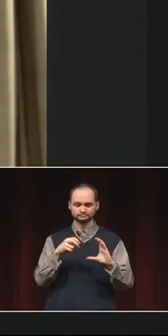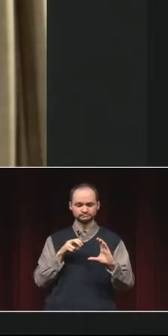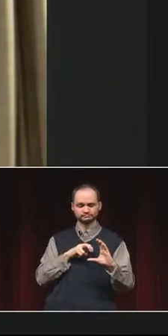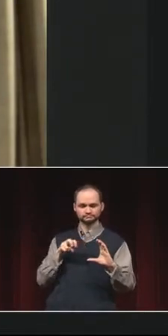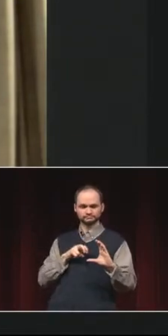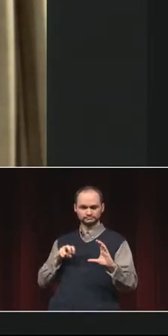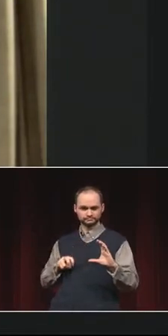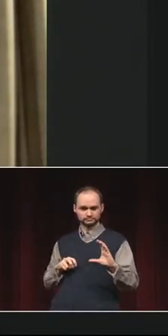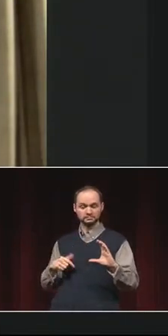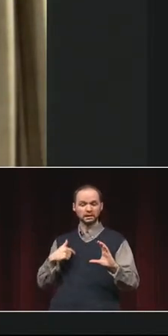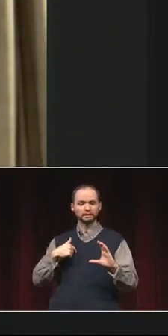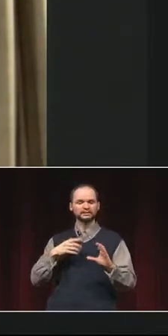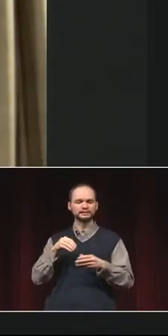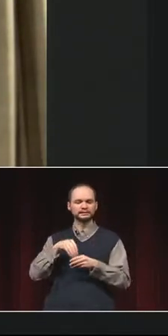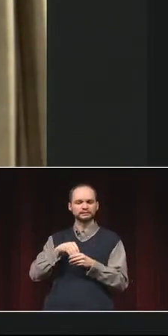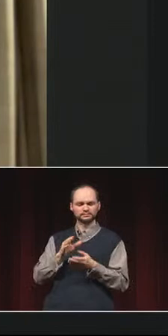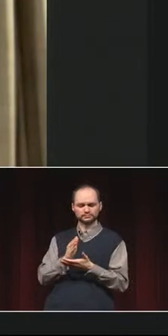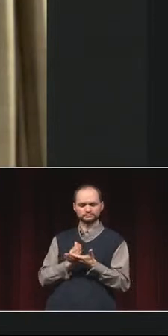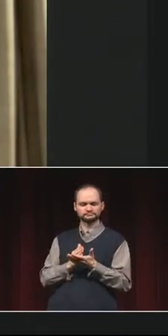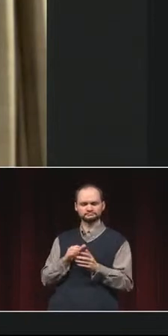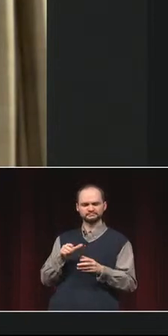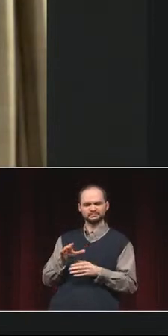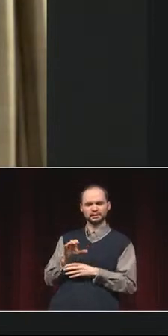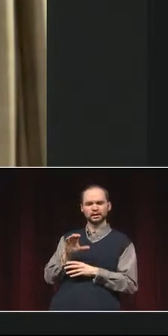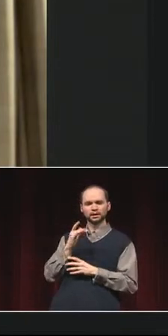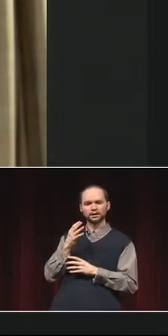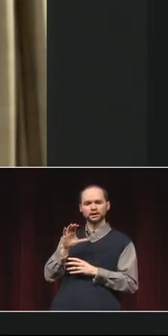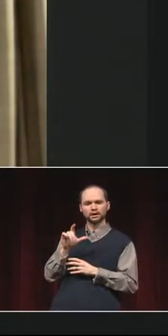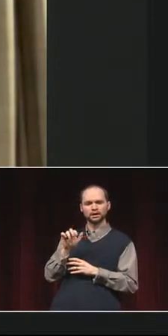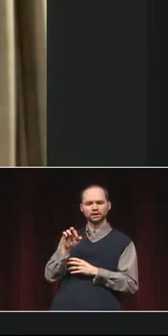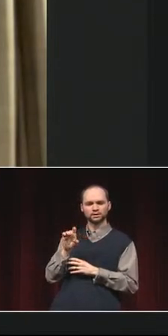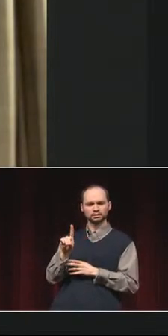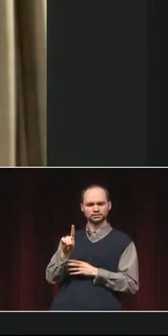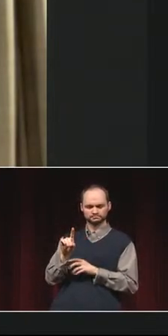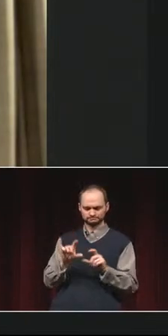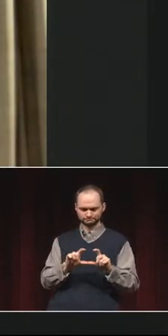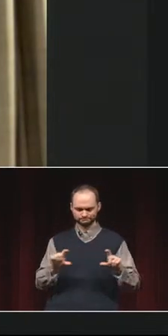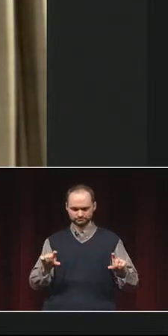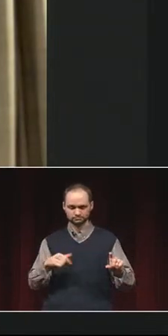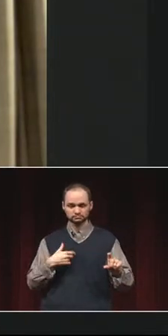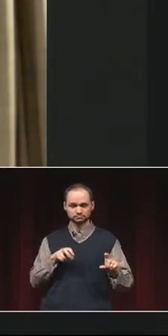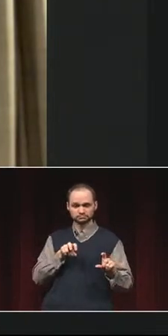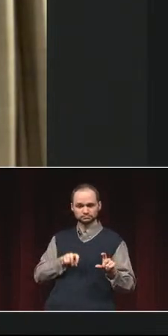But when the bus reached the third stop several more white passengers boarded. Soon